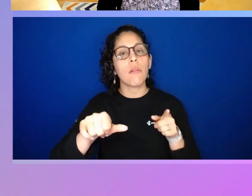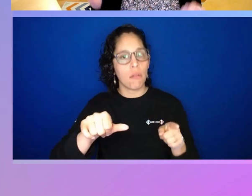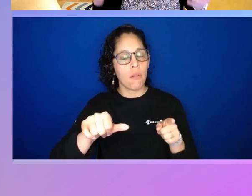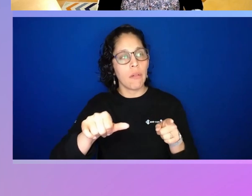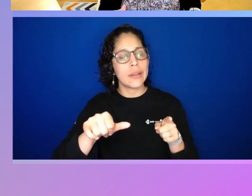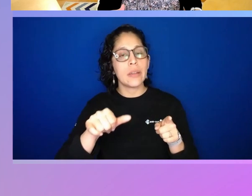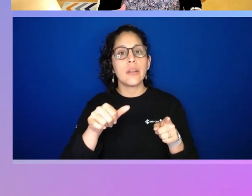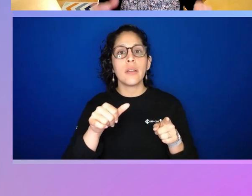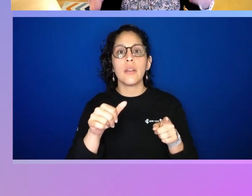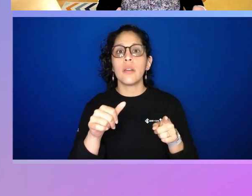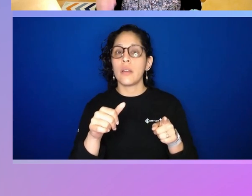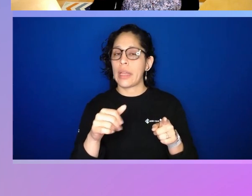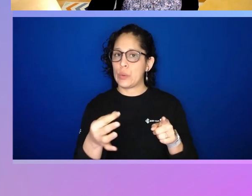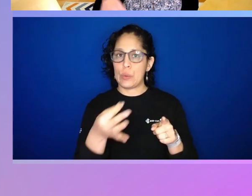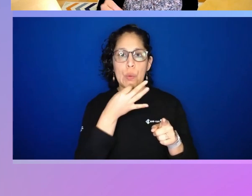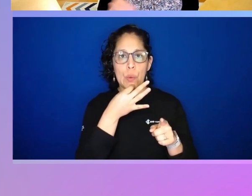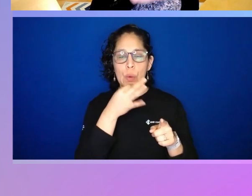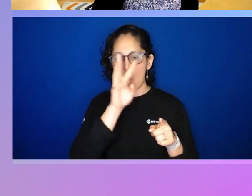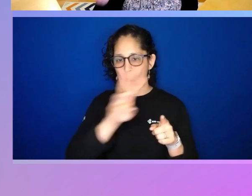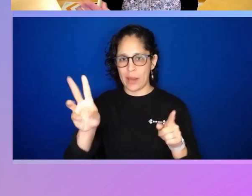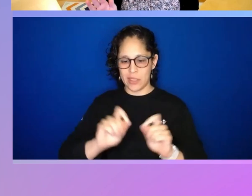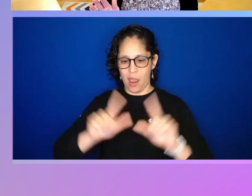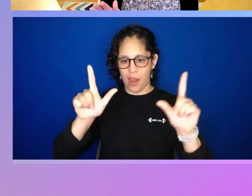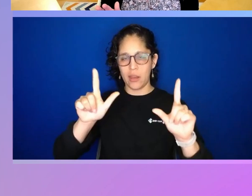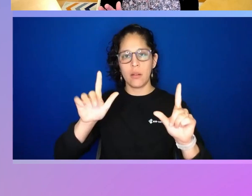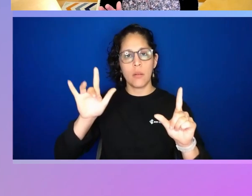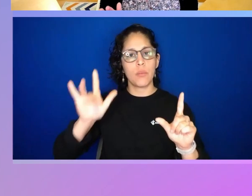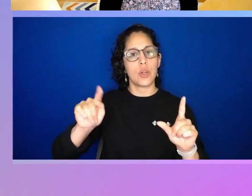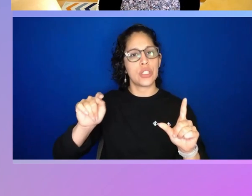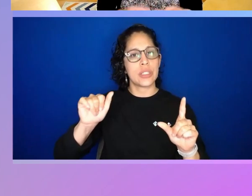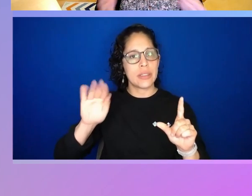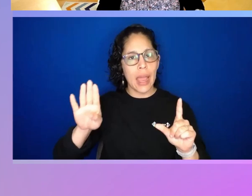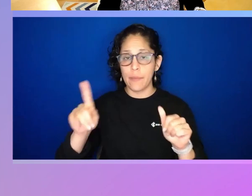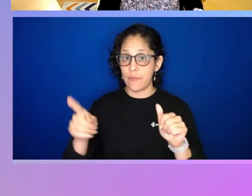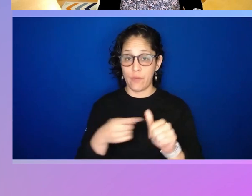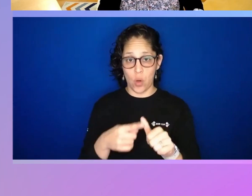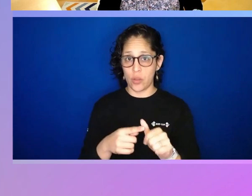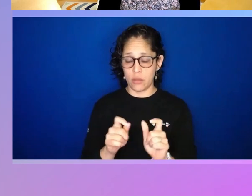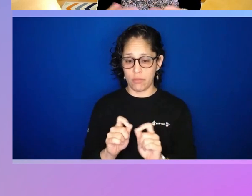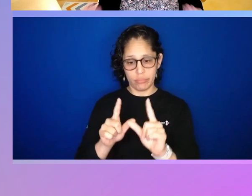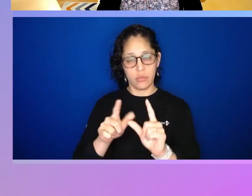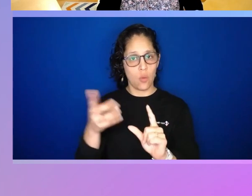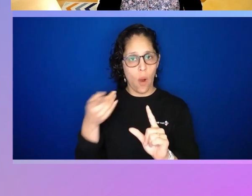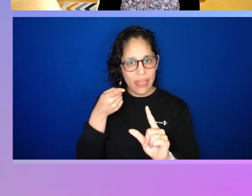the user. If you're using a screen reader and you run across a button, let's say that doesn't have information about where it's taking you or what action you're going